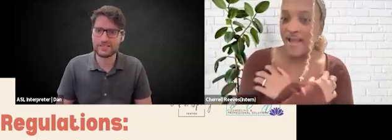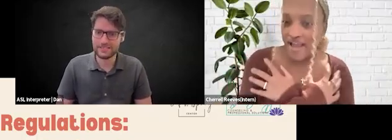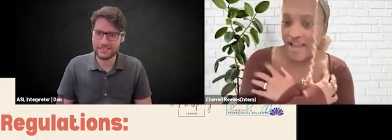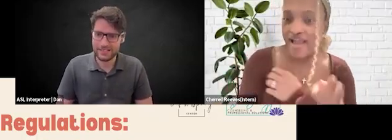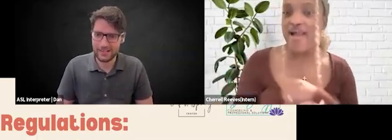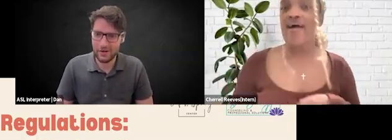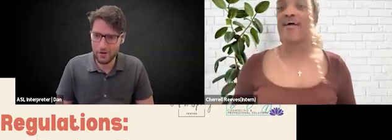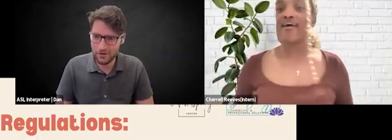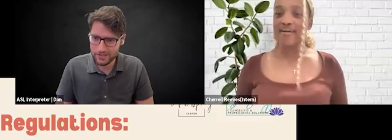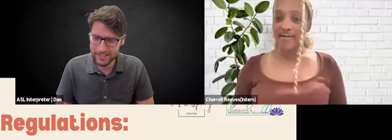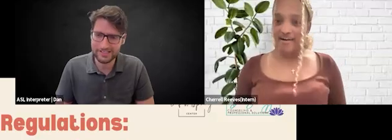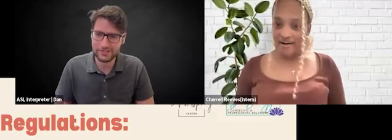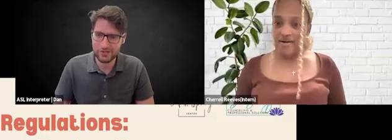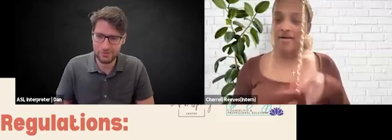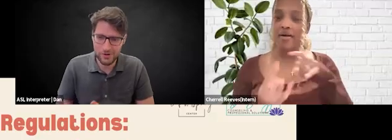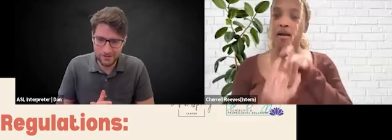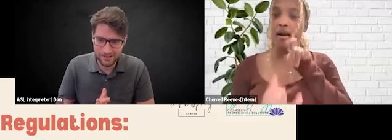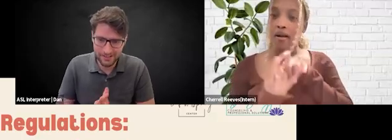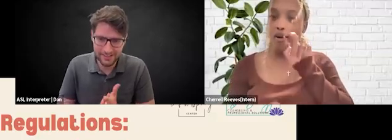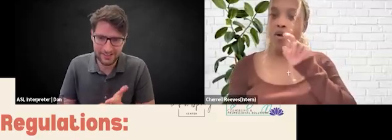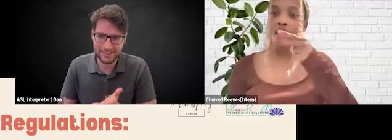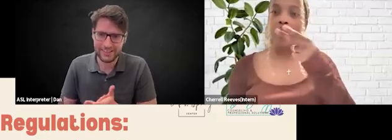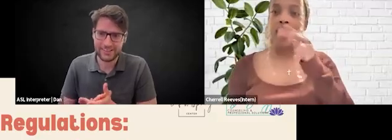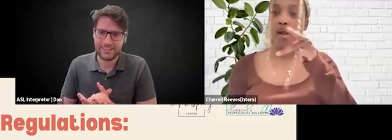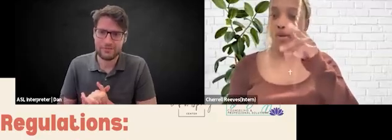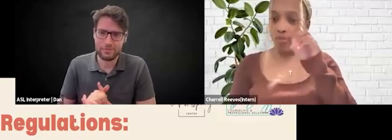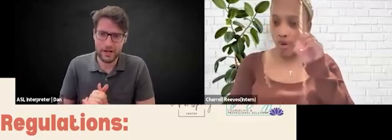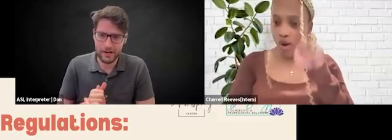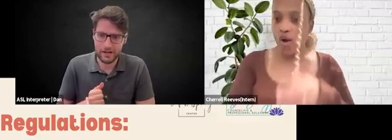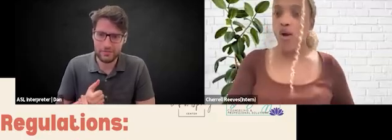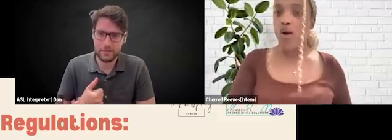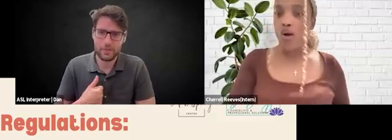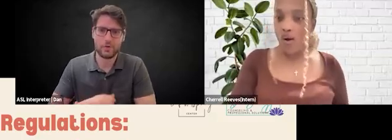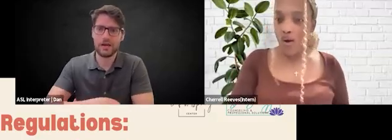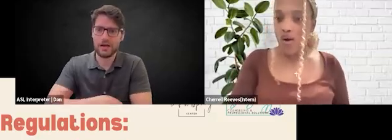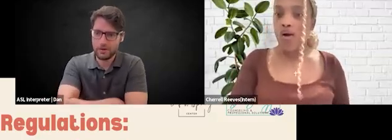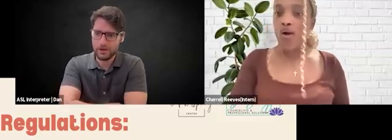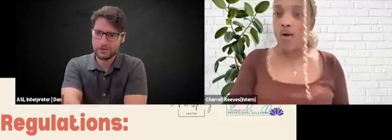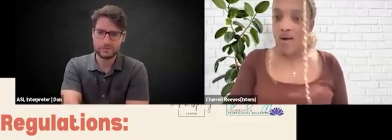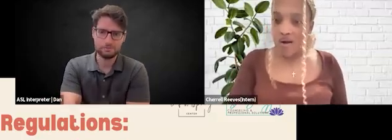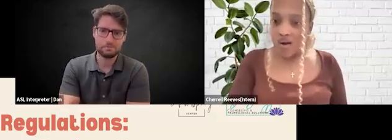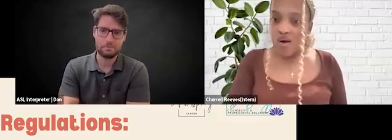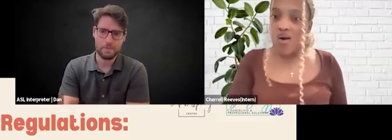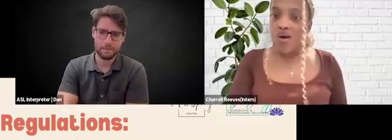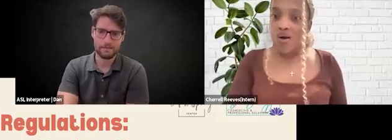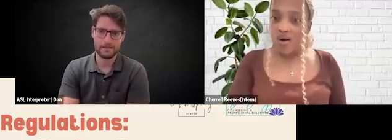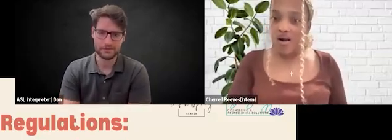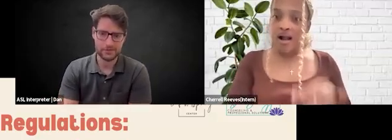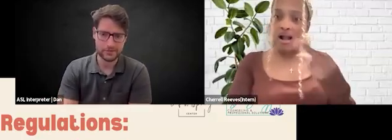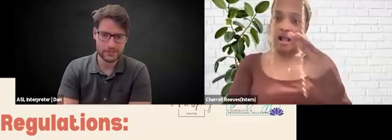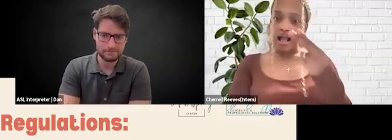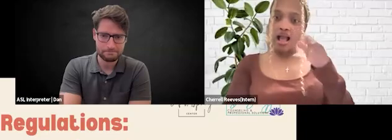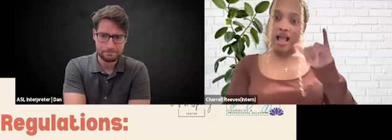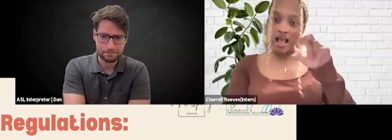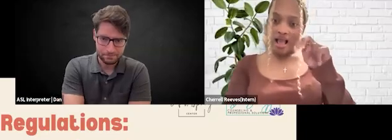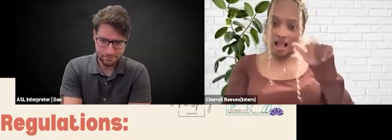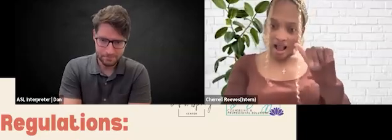Oh, I see a Hulk. Yes. The Incredible Hulk. A bear or a hippo. Absolutely.